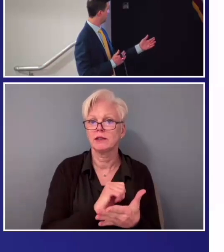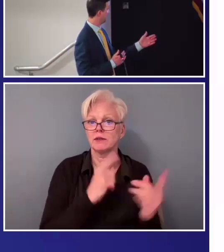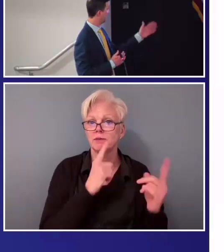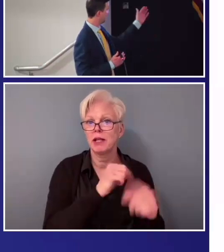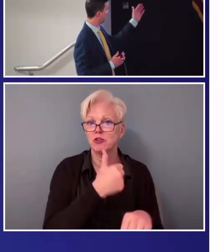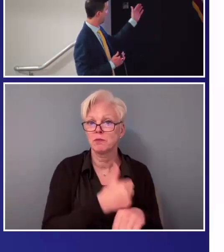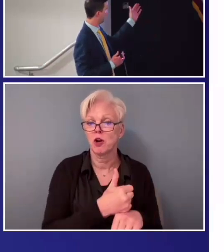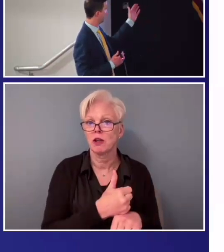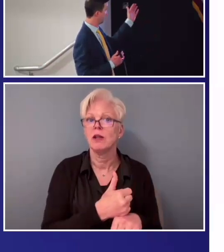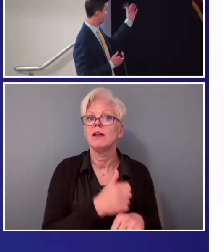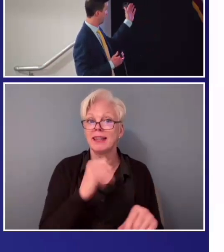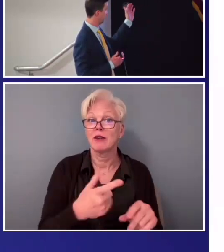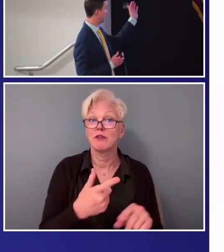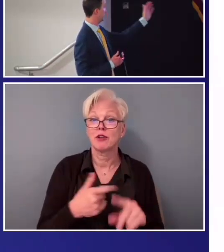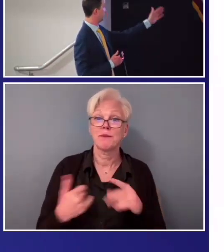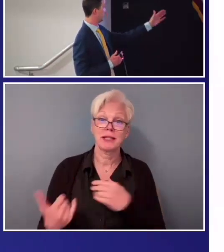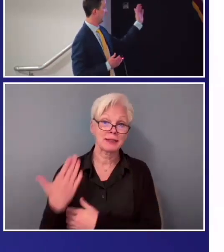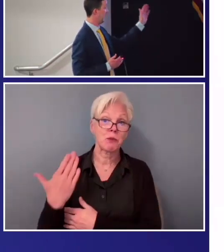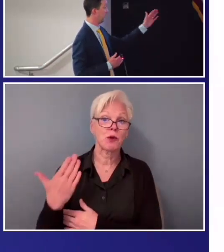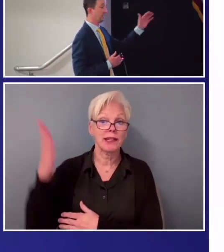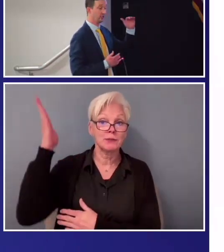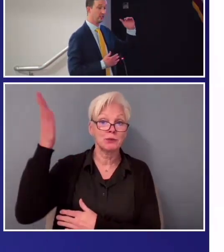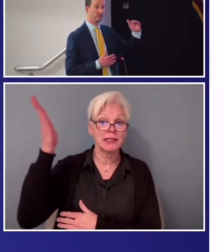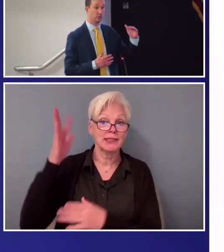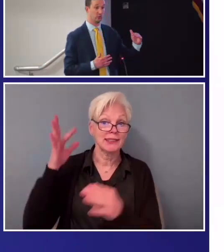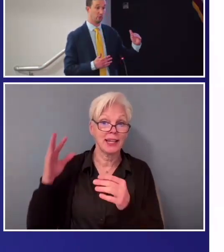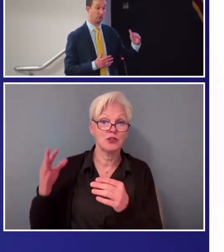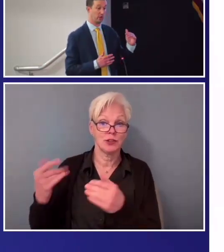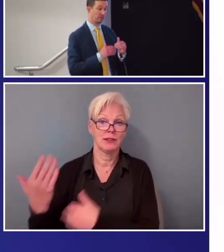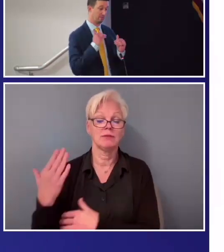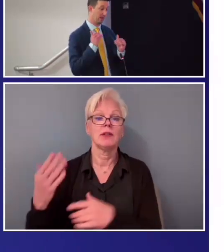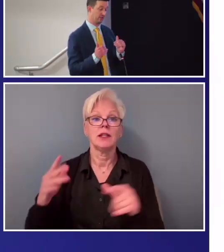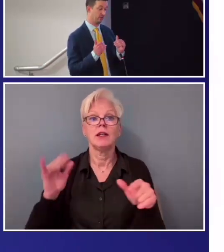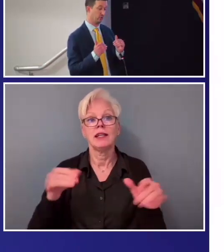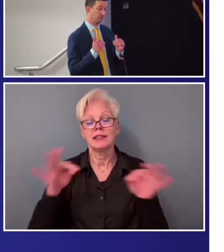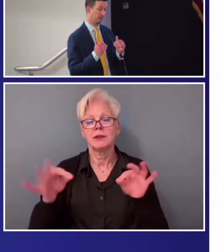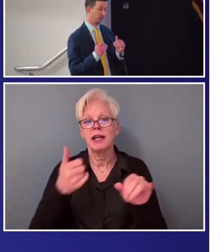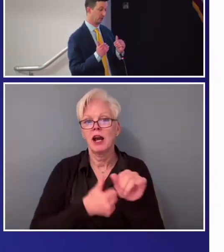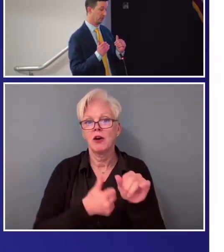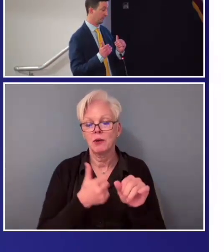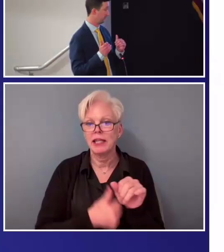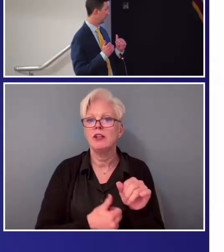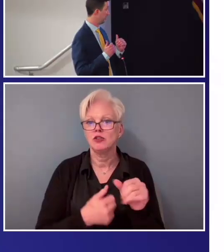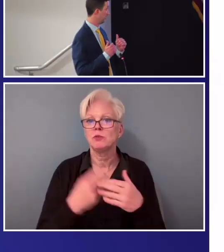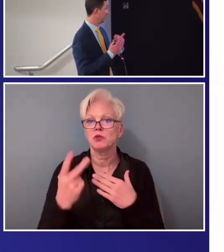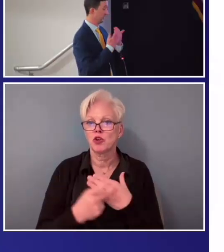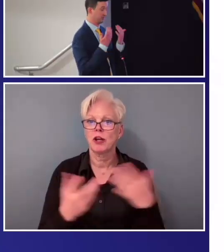this morning, which explains specifically how each individual program is matched to its matching earnings benchmark. And there